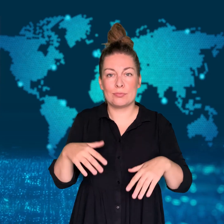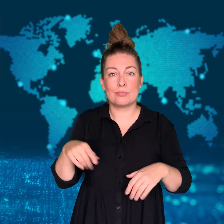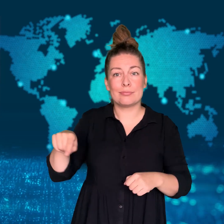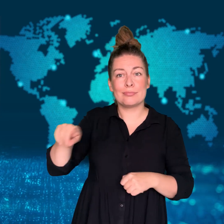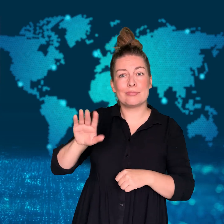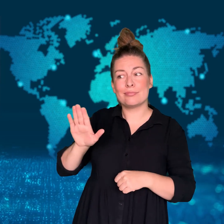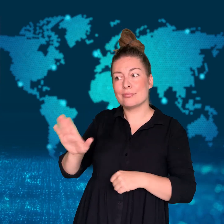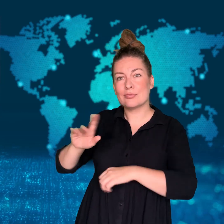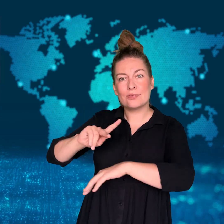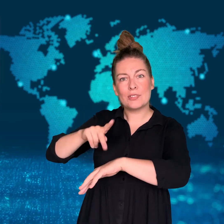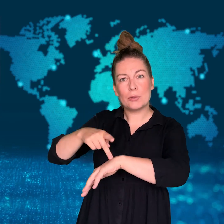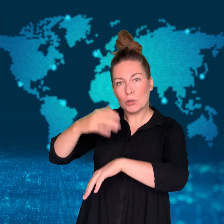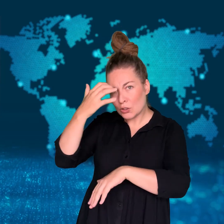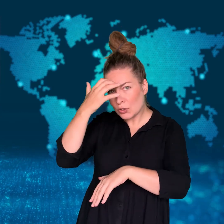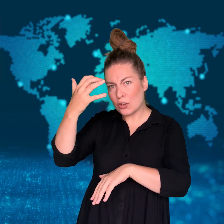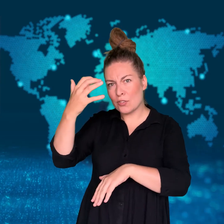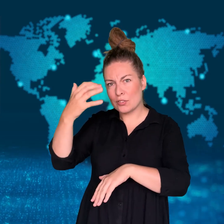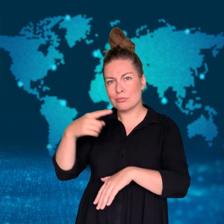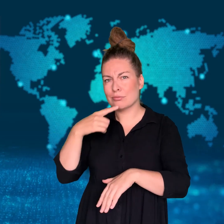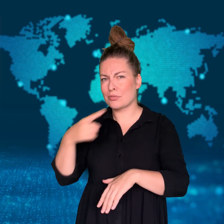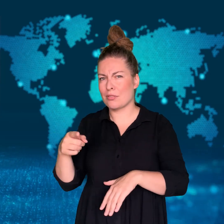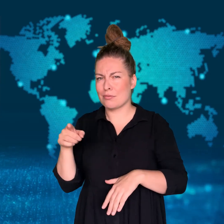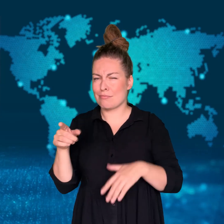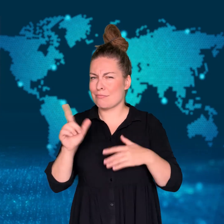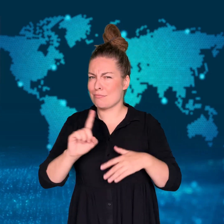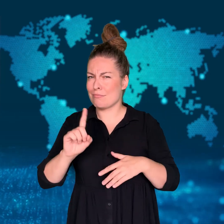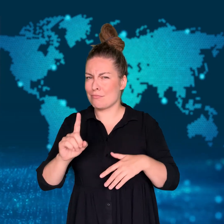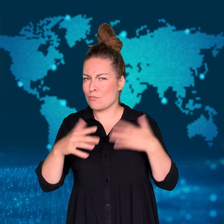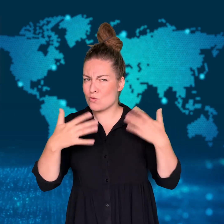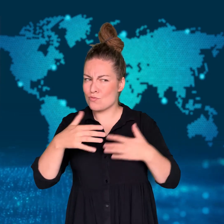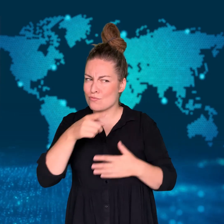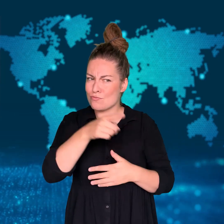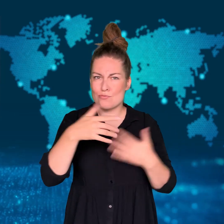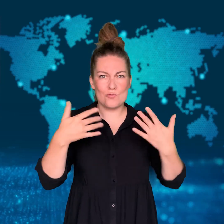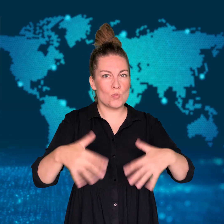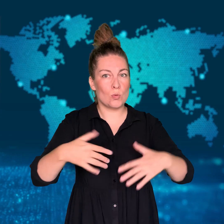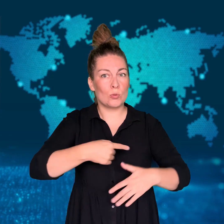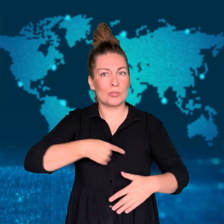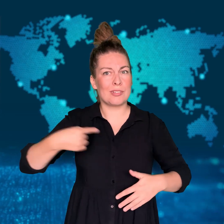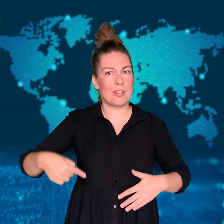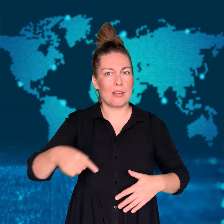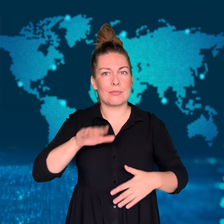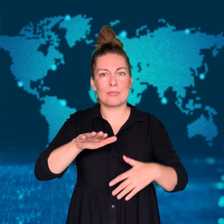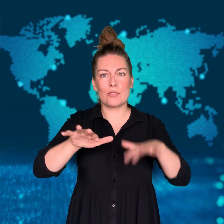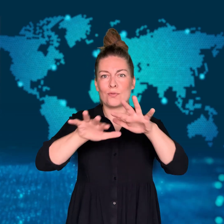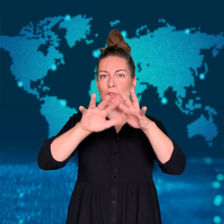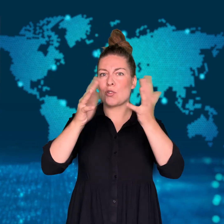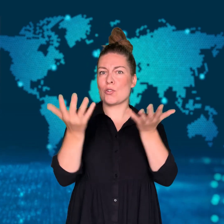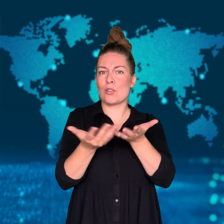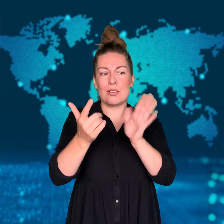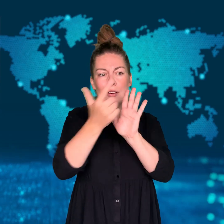They said they were within the legal rights to remove